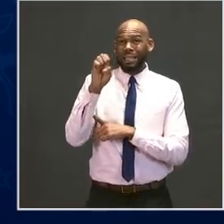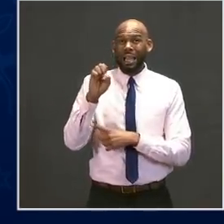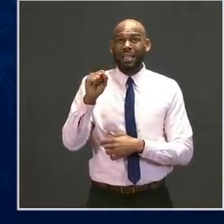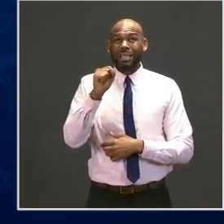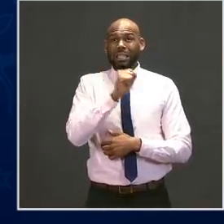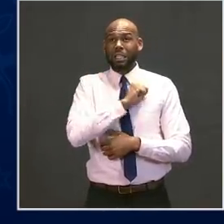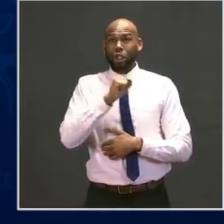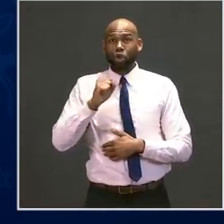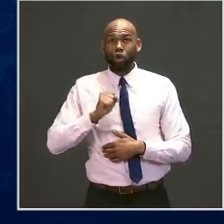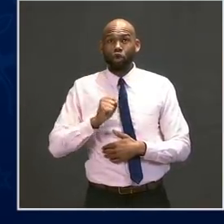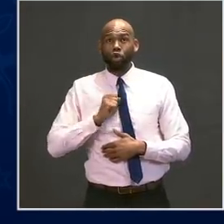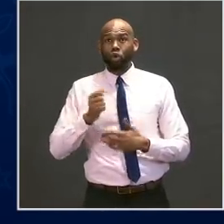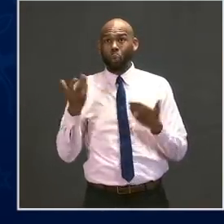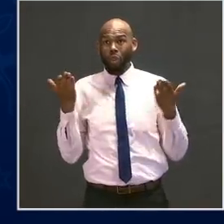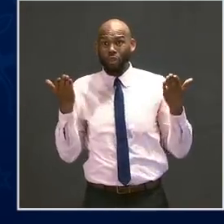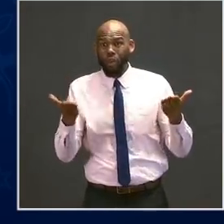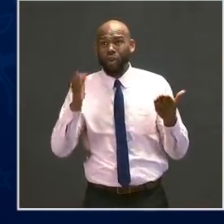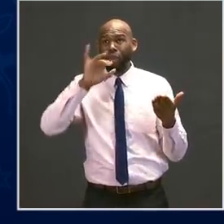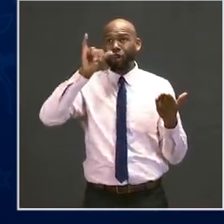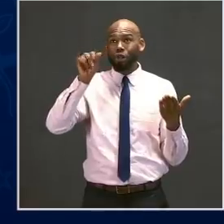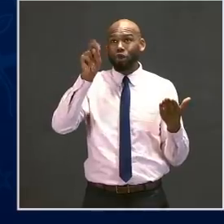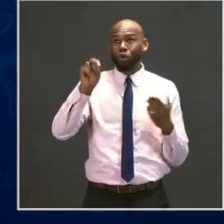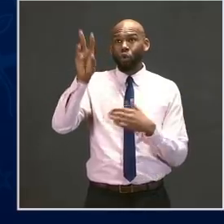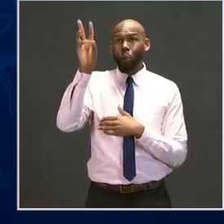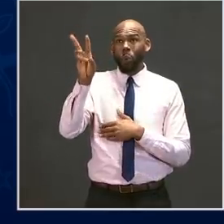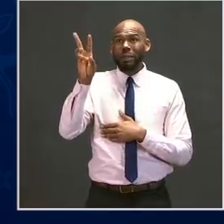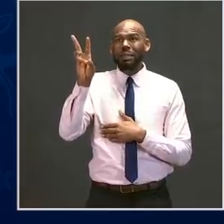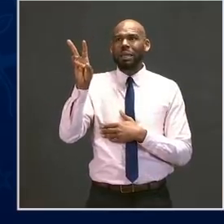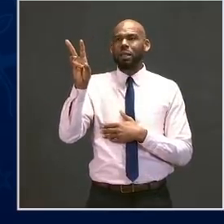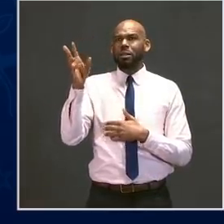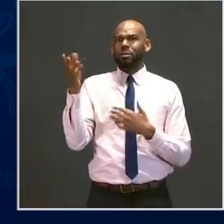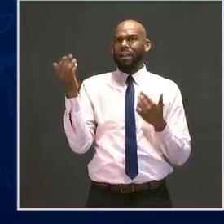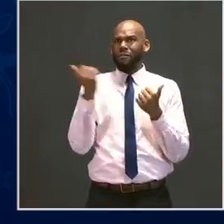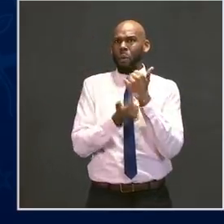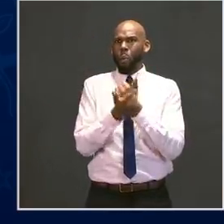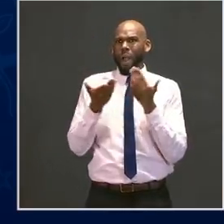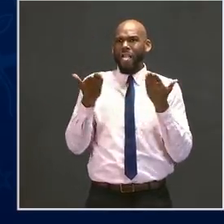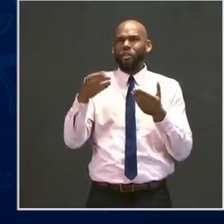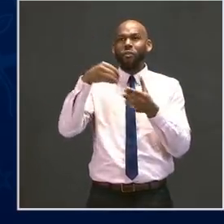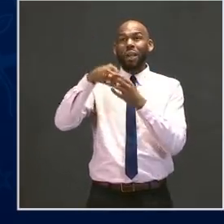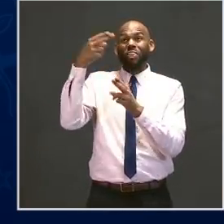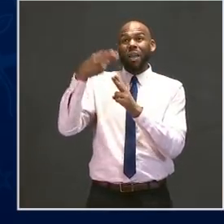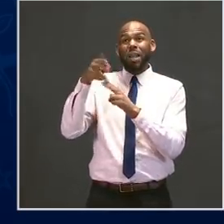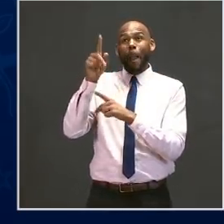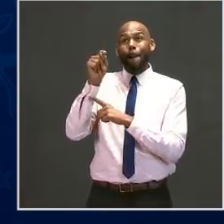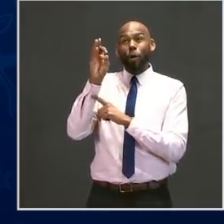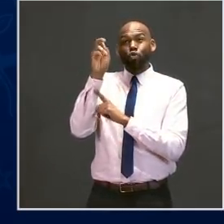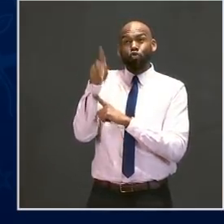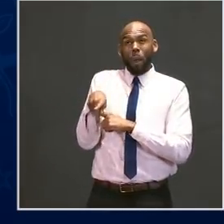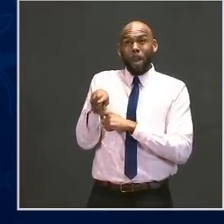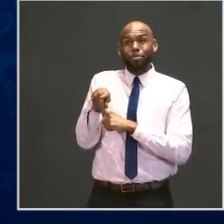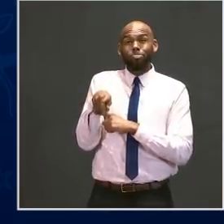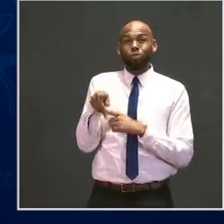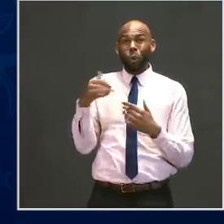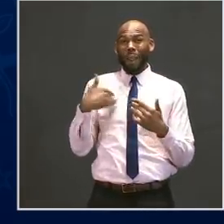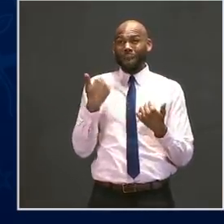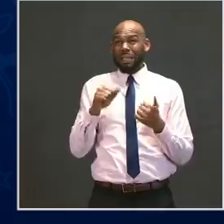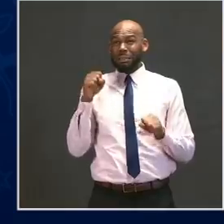on January 6th in the name of Trump. So is there any doubt in your mind, or in the mind of the White House,